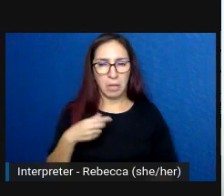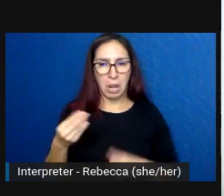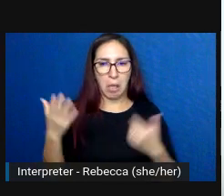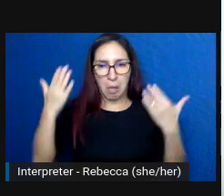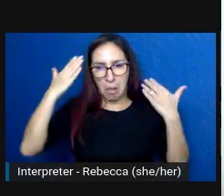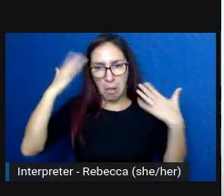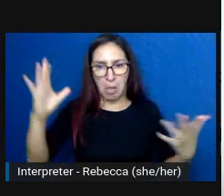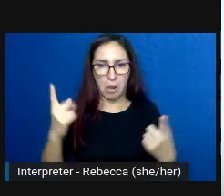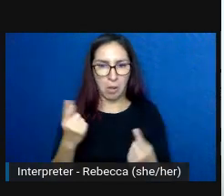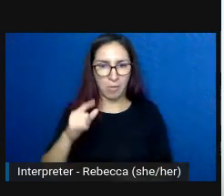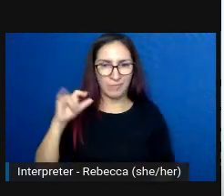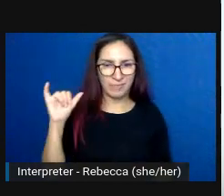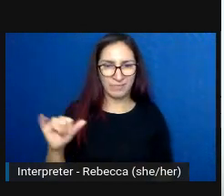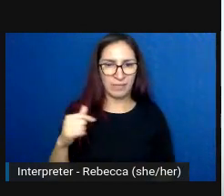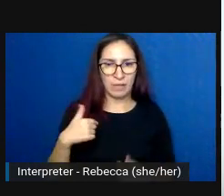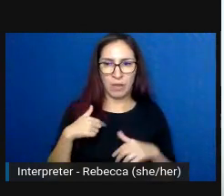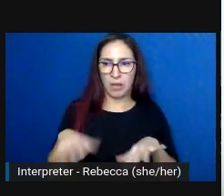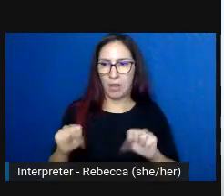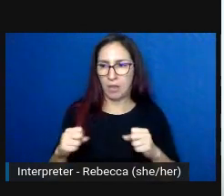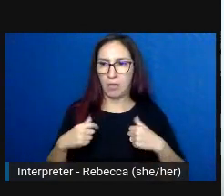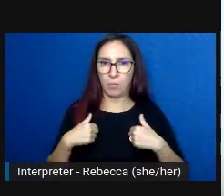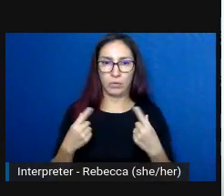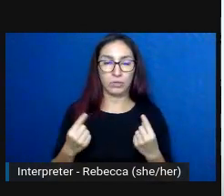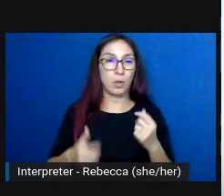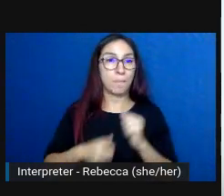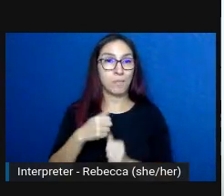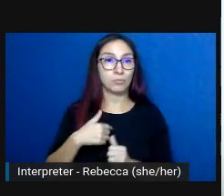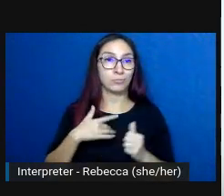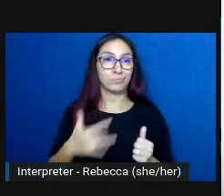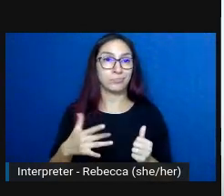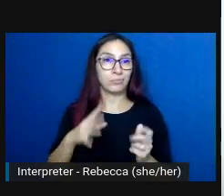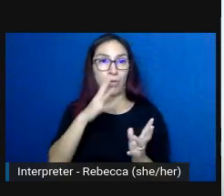Most of the time I don't do anything which is not the result you want.